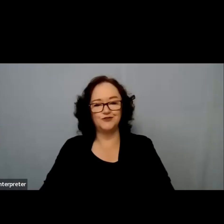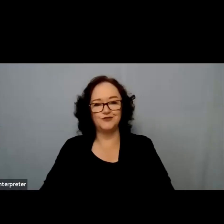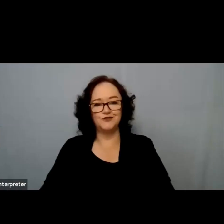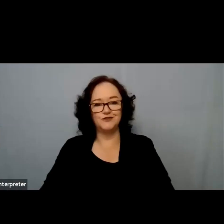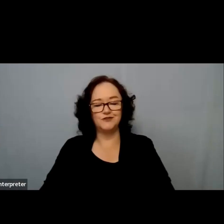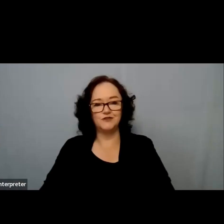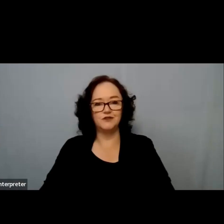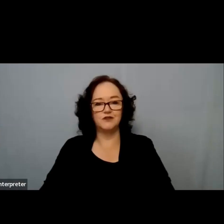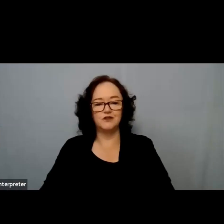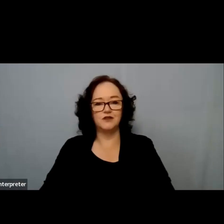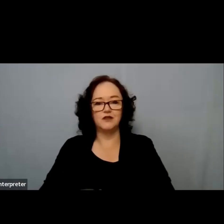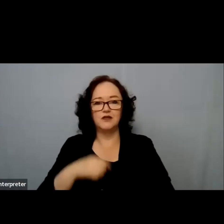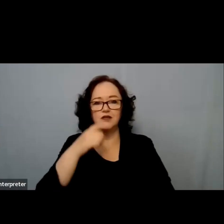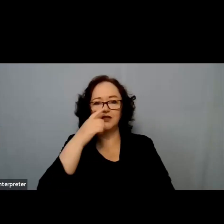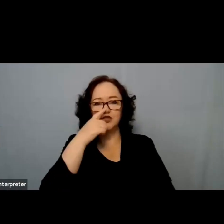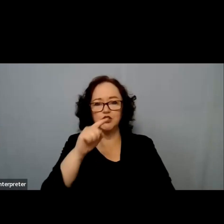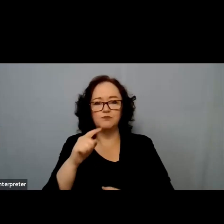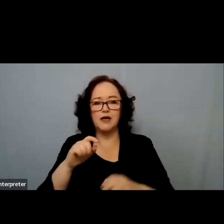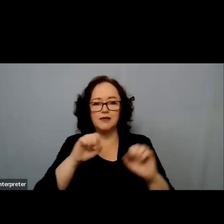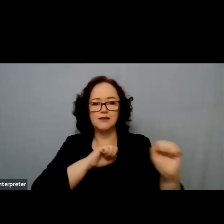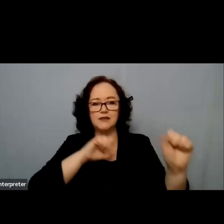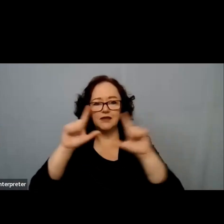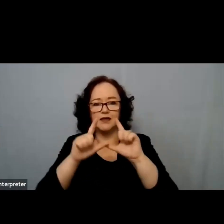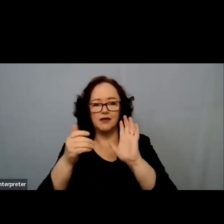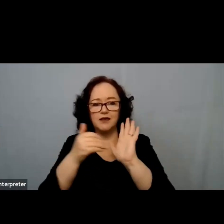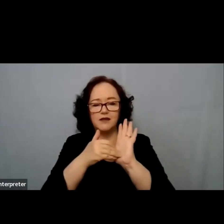slides back up, please? Thank